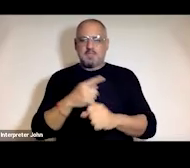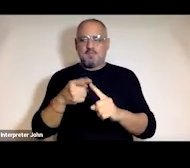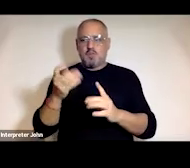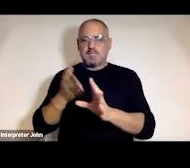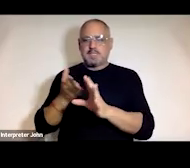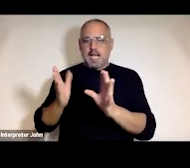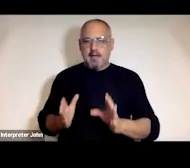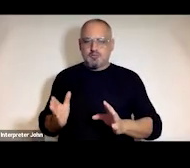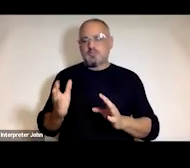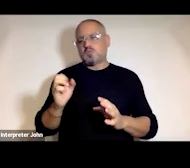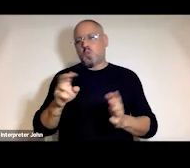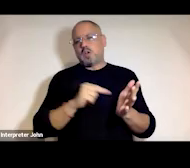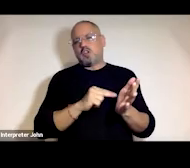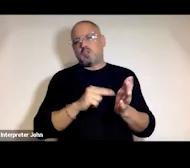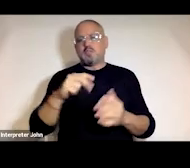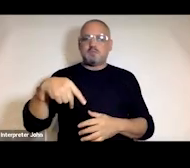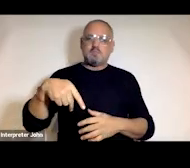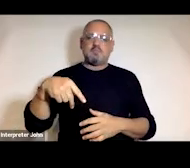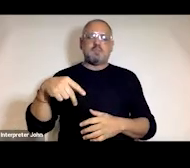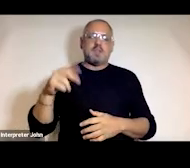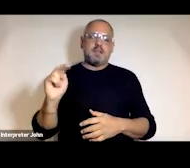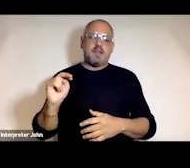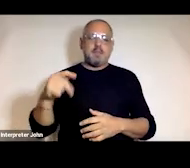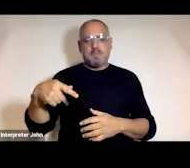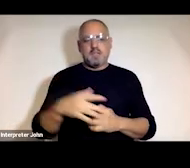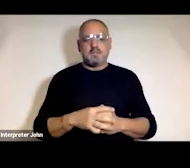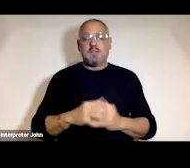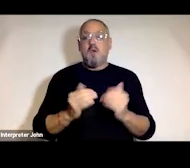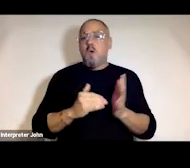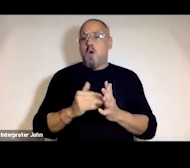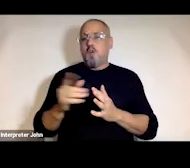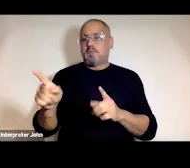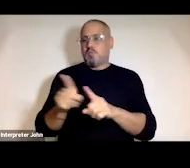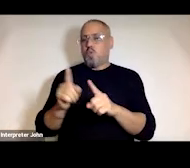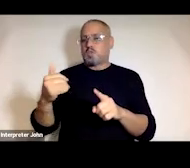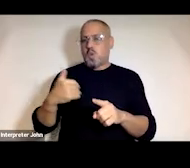or nurse practitioner. But oftentimes they also had pretty lengthy